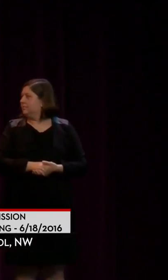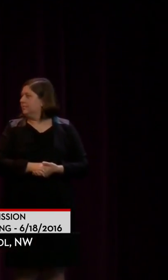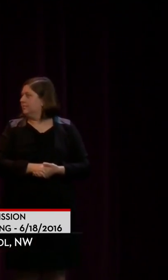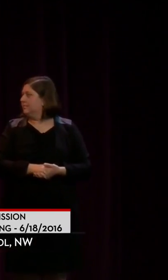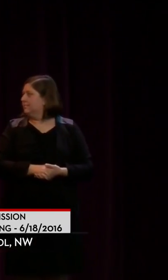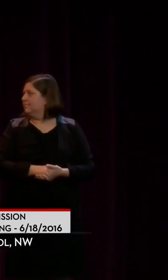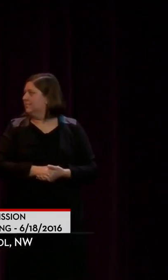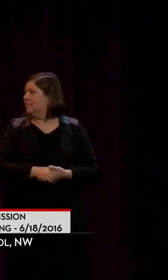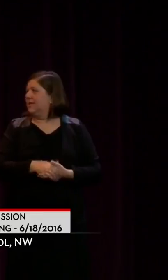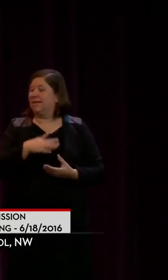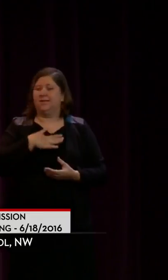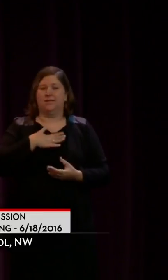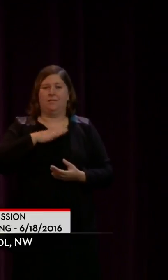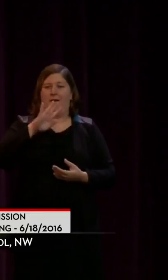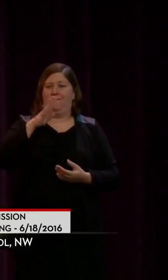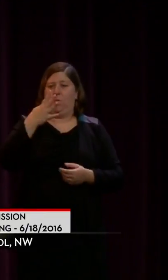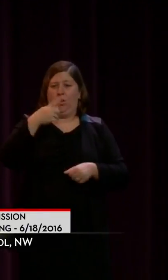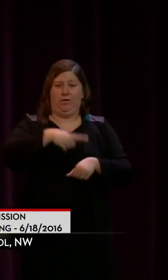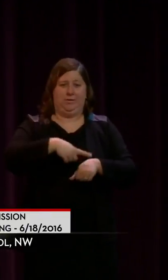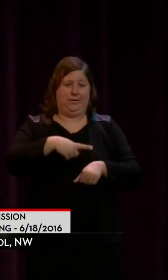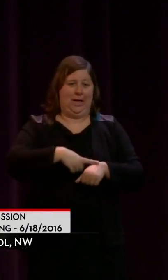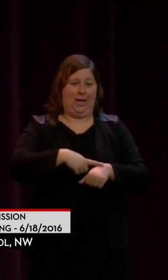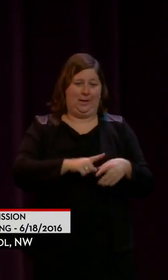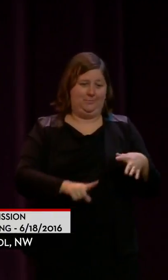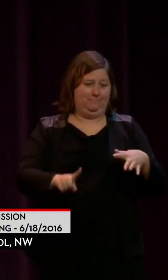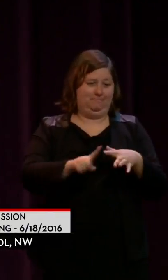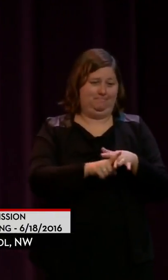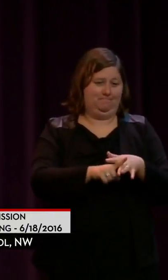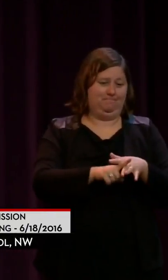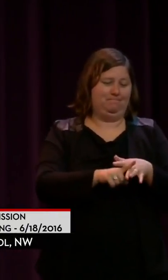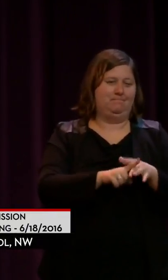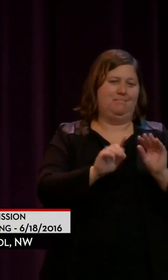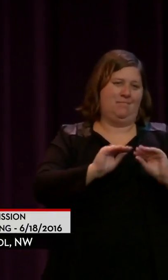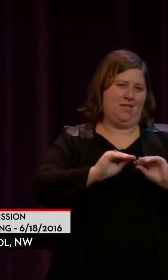THIS IS MY FOURTH APPEARANCE. OBVIOUSLY, I WANT TO TALK ABOUT